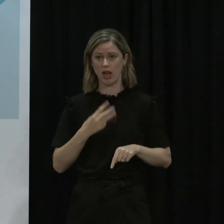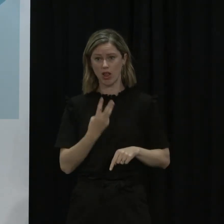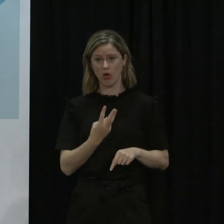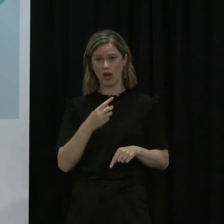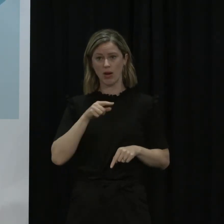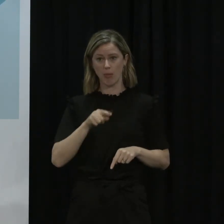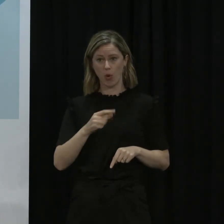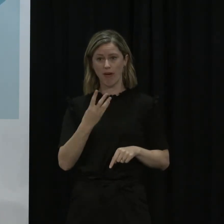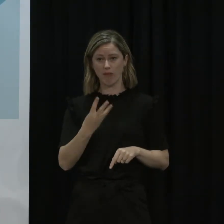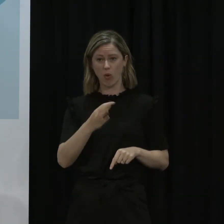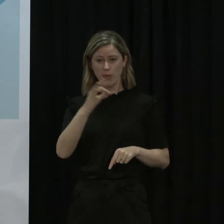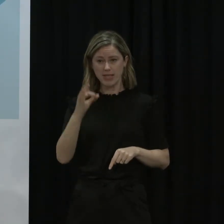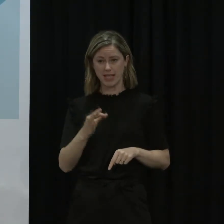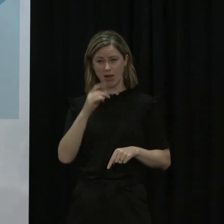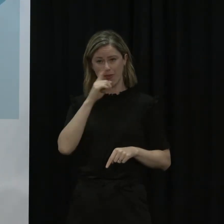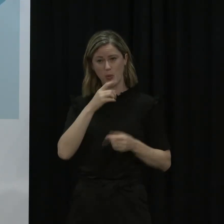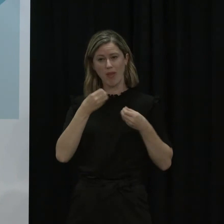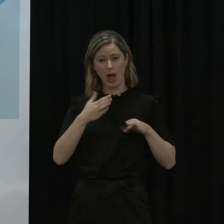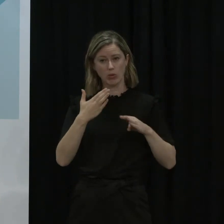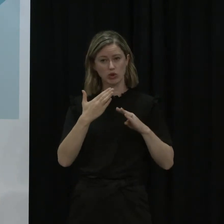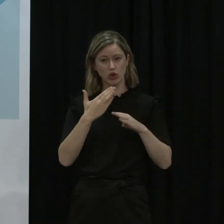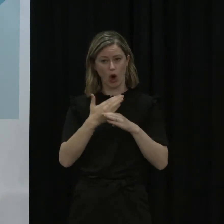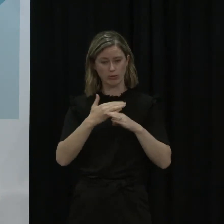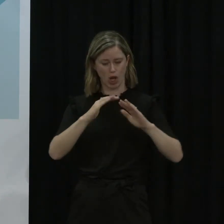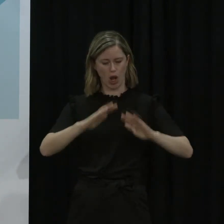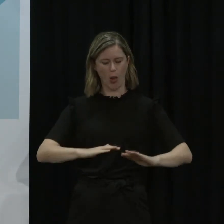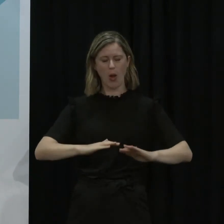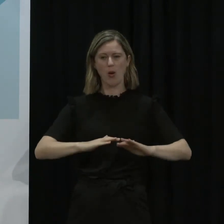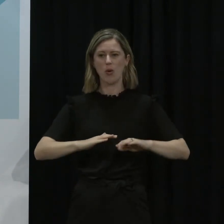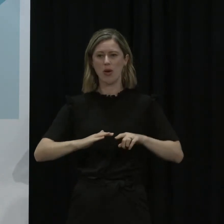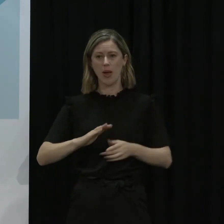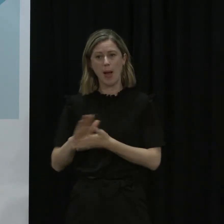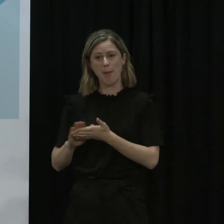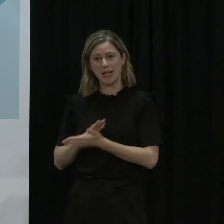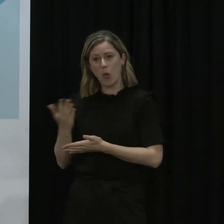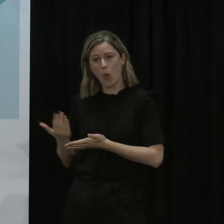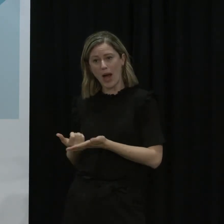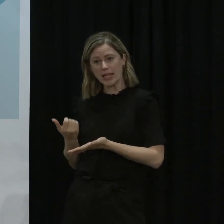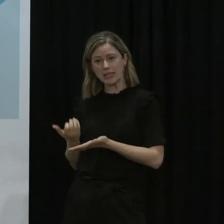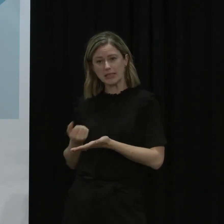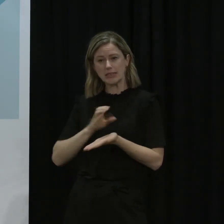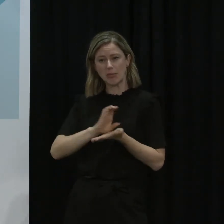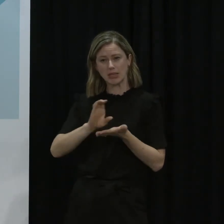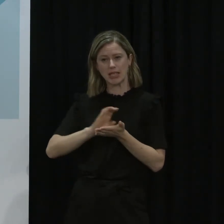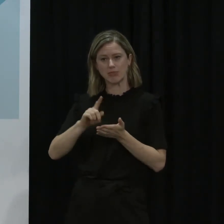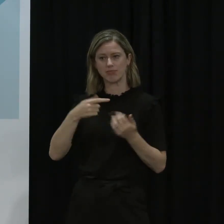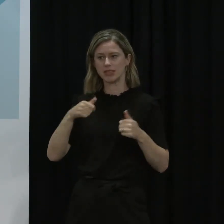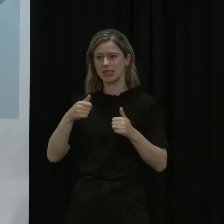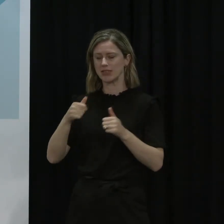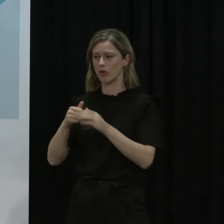make sure they are in work and we stand here today with a 3.4%